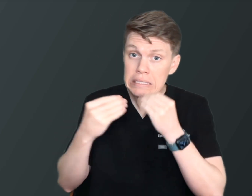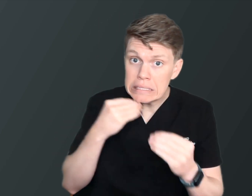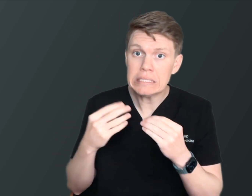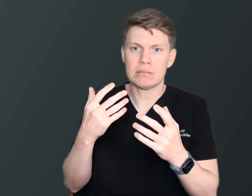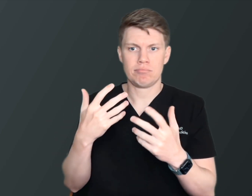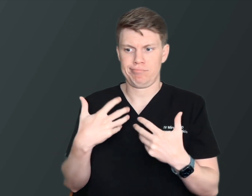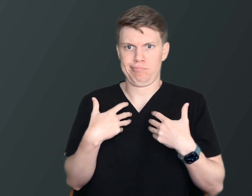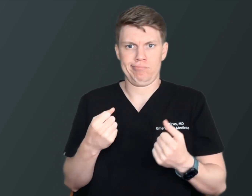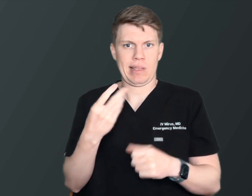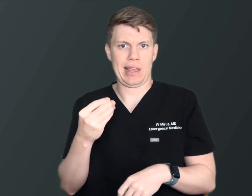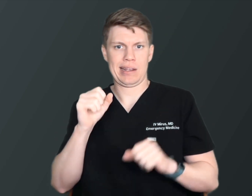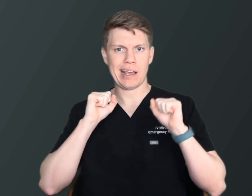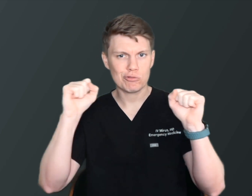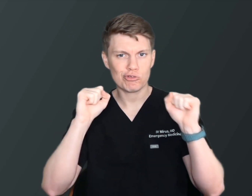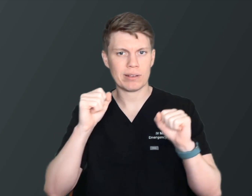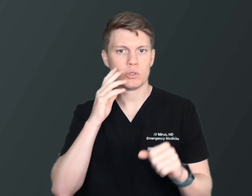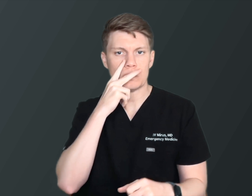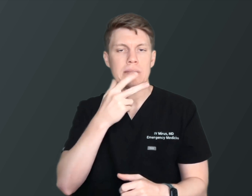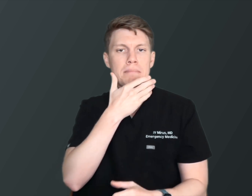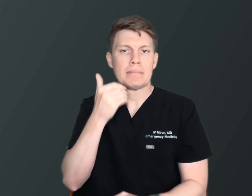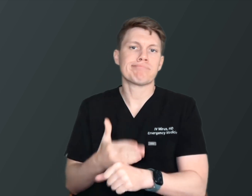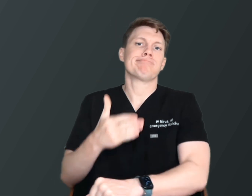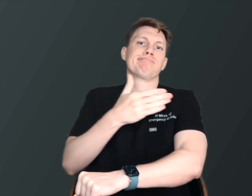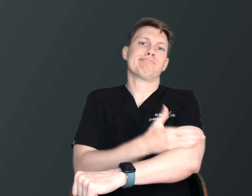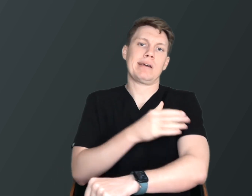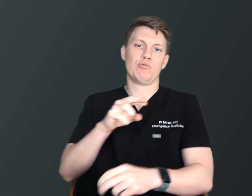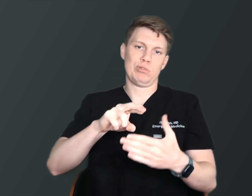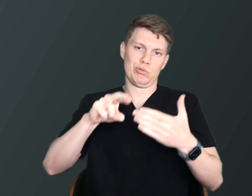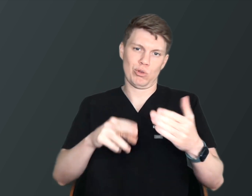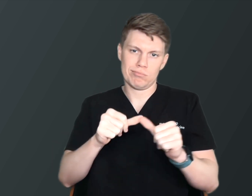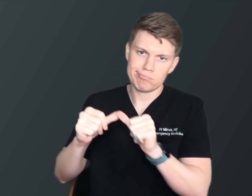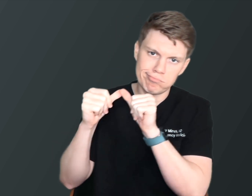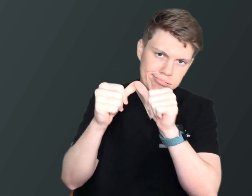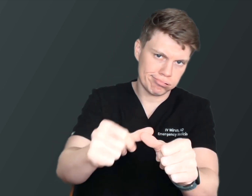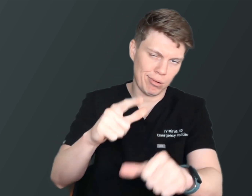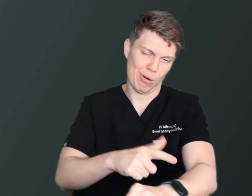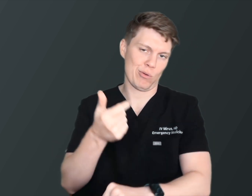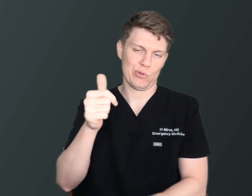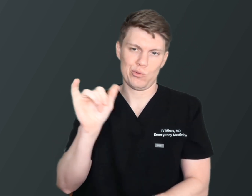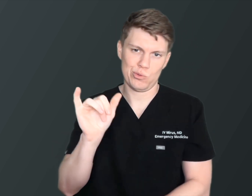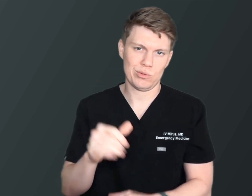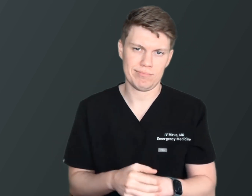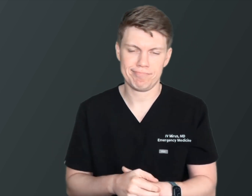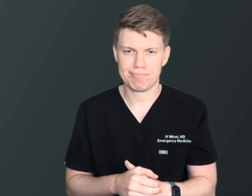If you eat well and exercise, you’ll have better results that last longer.